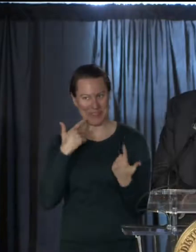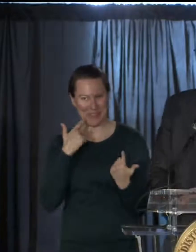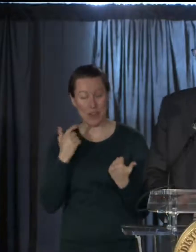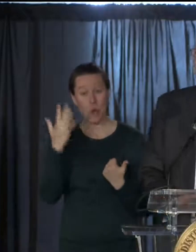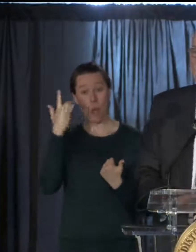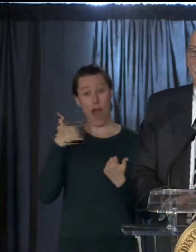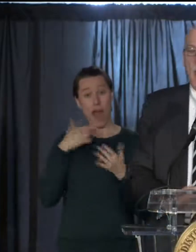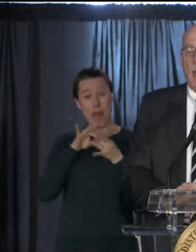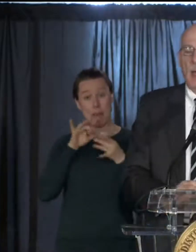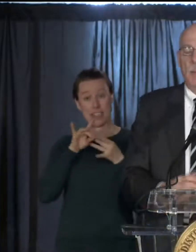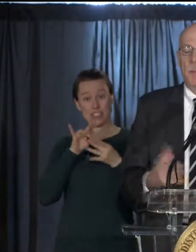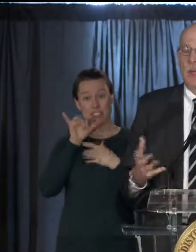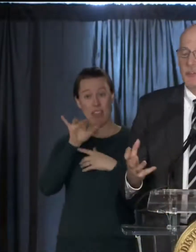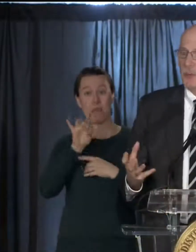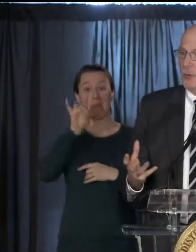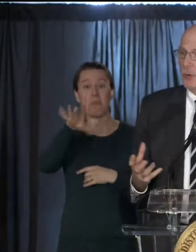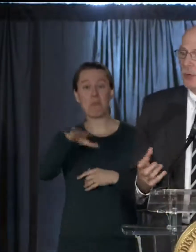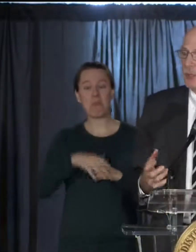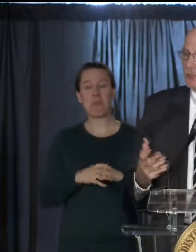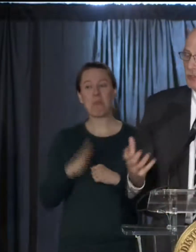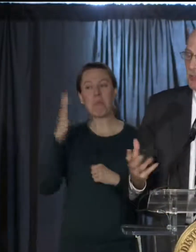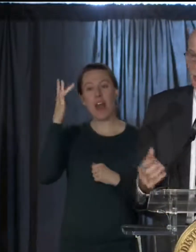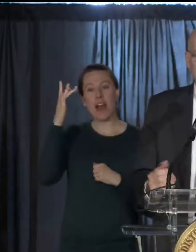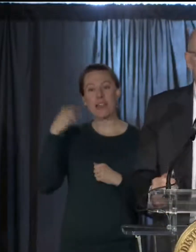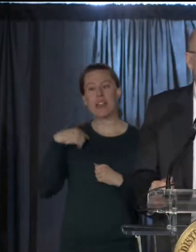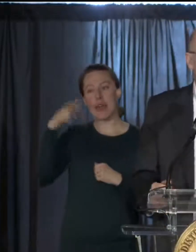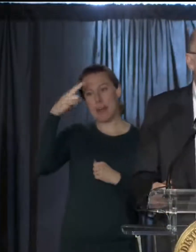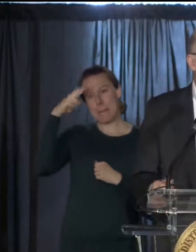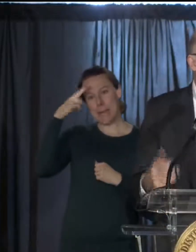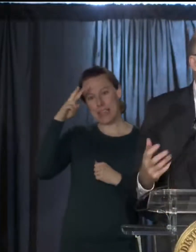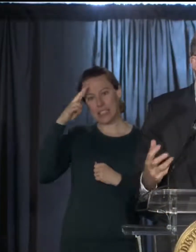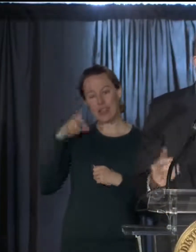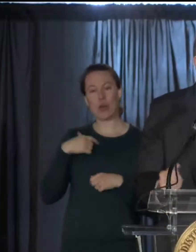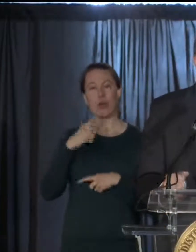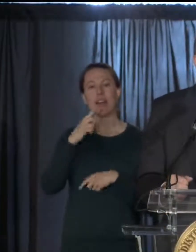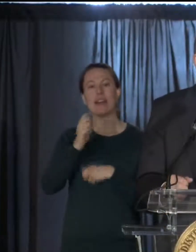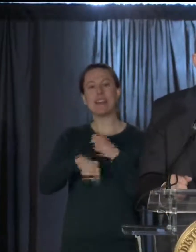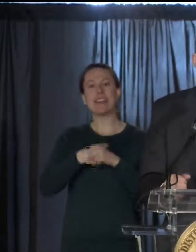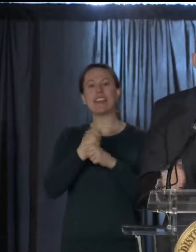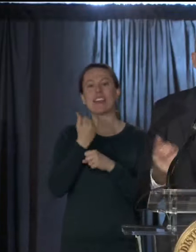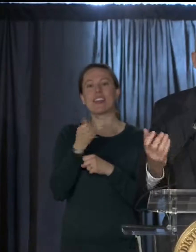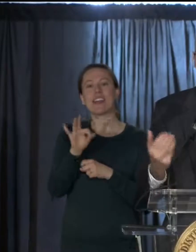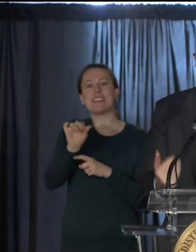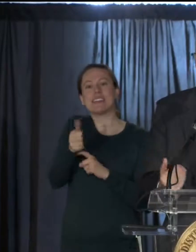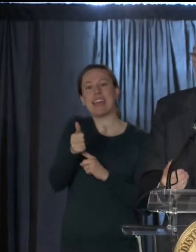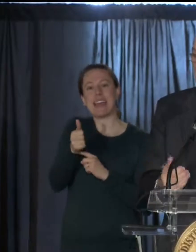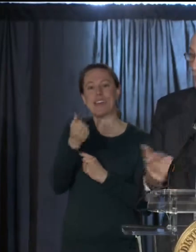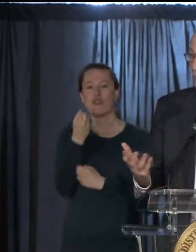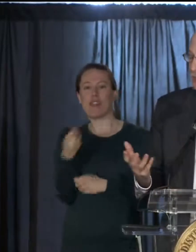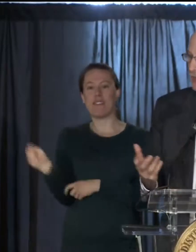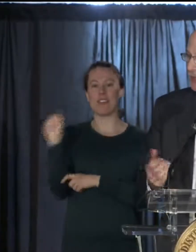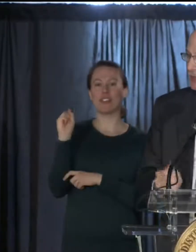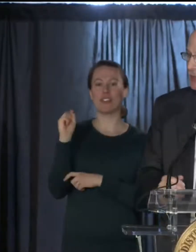BECAUSE MEXICO, IN ITS 1910 REVOLUTION ADOPTED A CONSTITUTION AND IT MODELLED IT TO SOME EXTENT AFTER THE